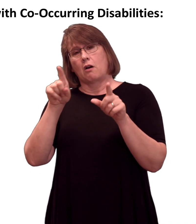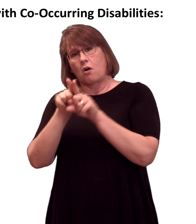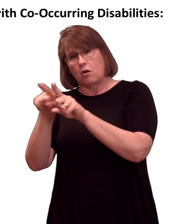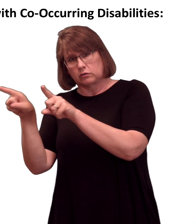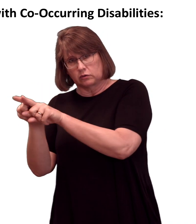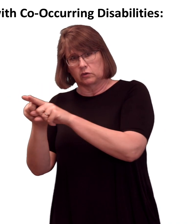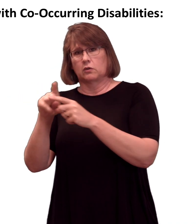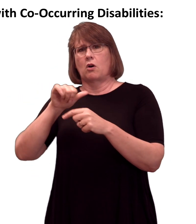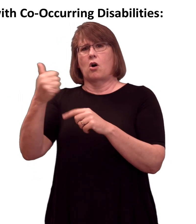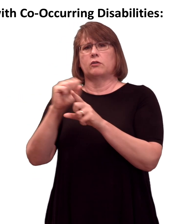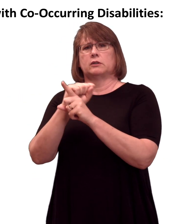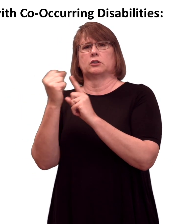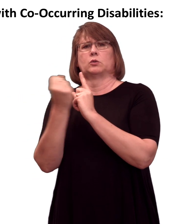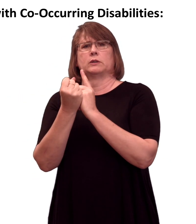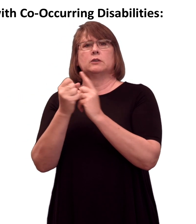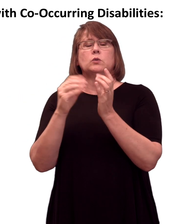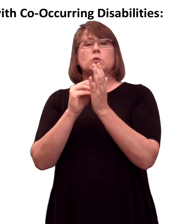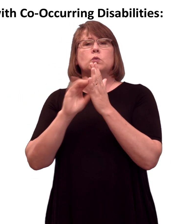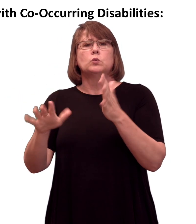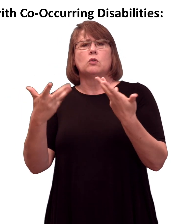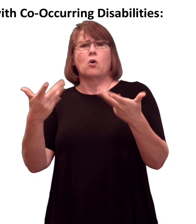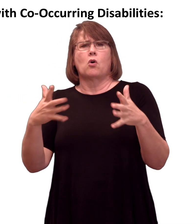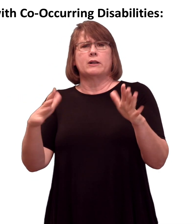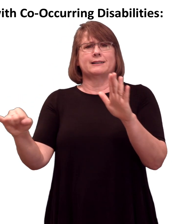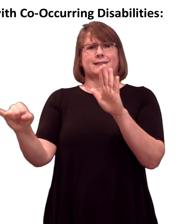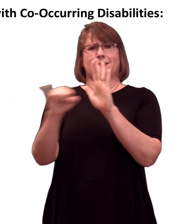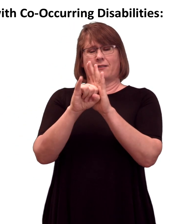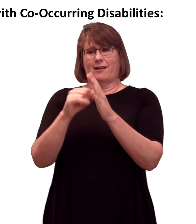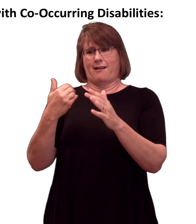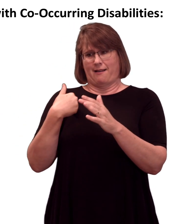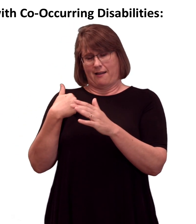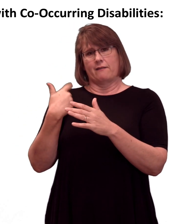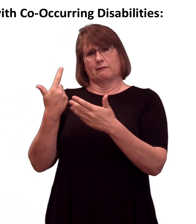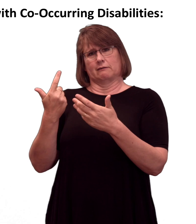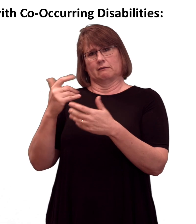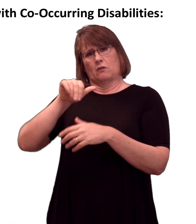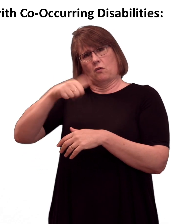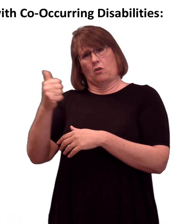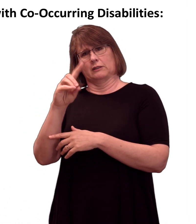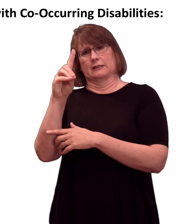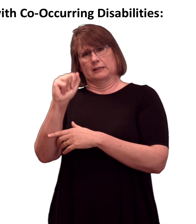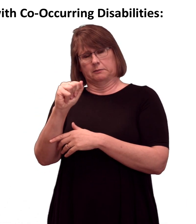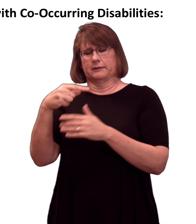In other instances, students are already identified with a different disability,